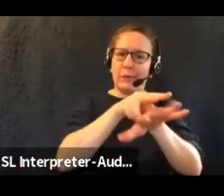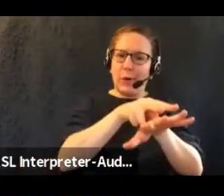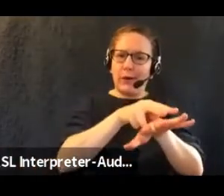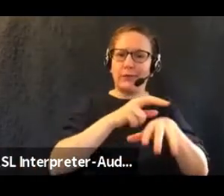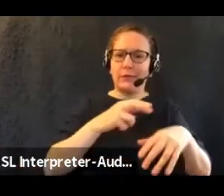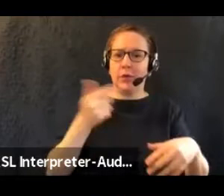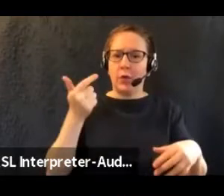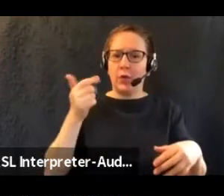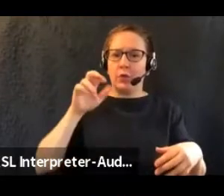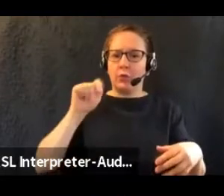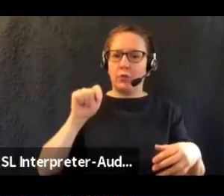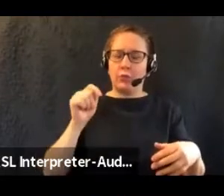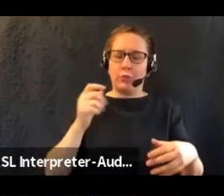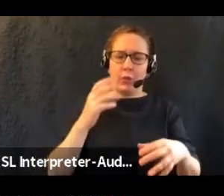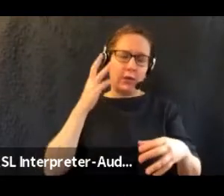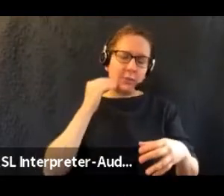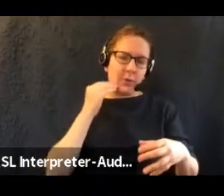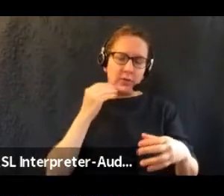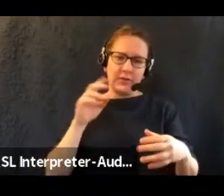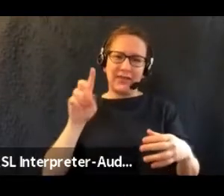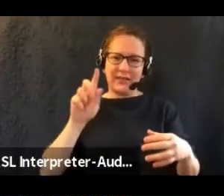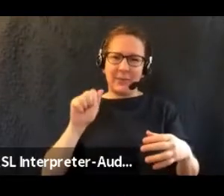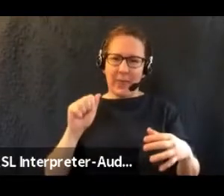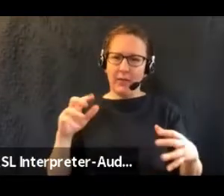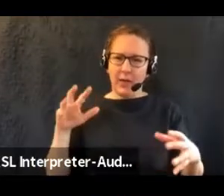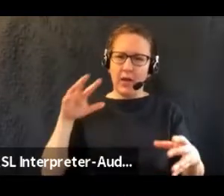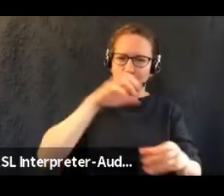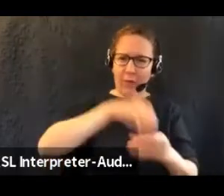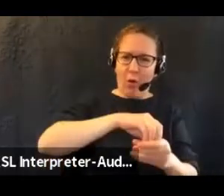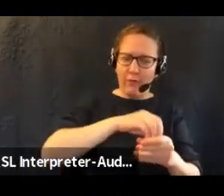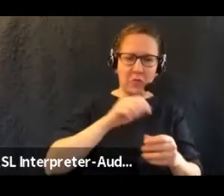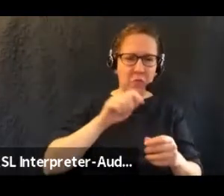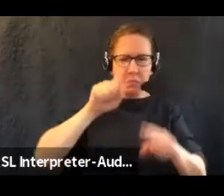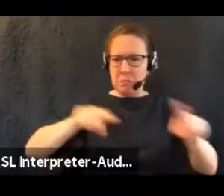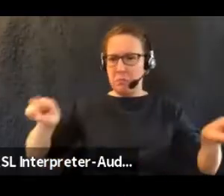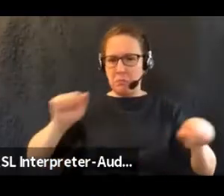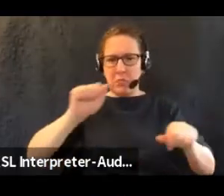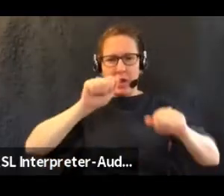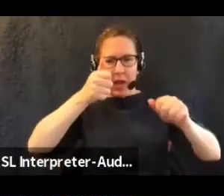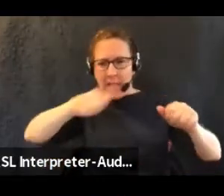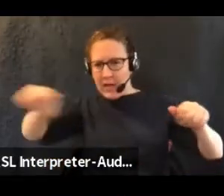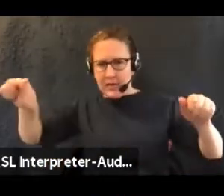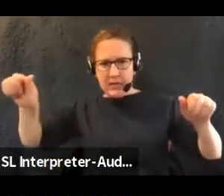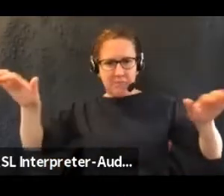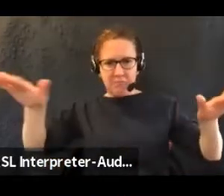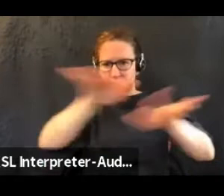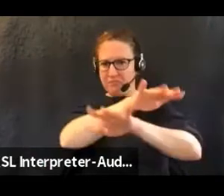that we're also giving literally all of our grantees some exposure to